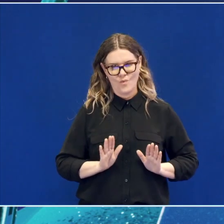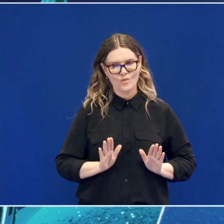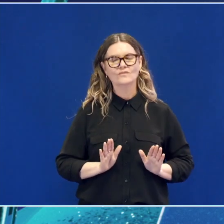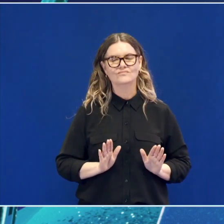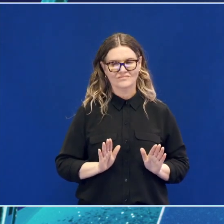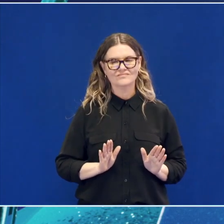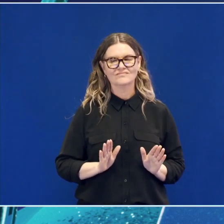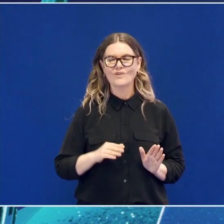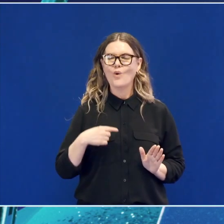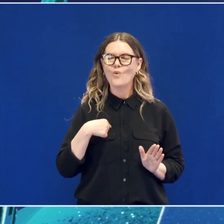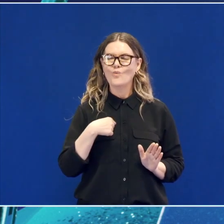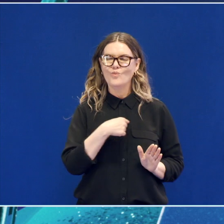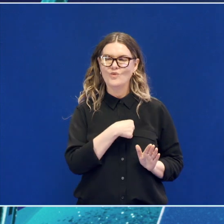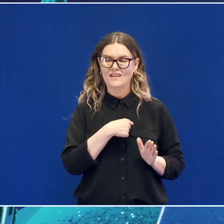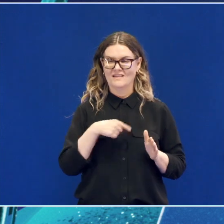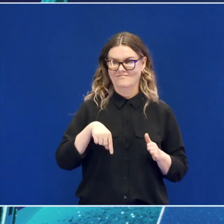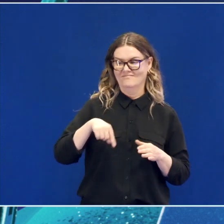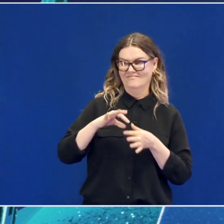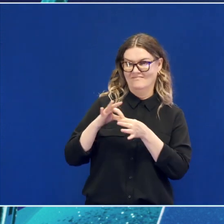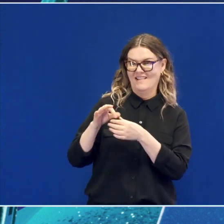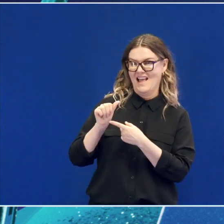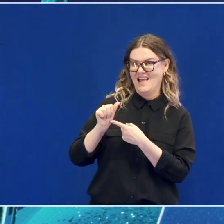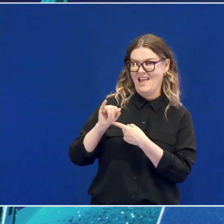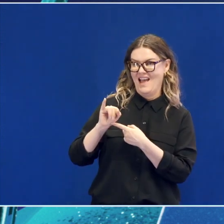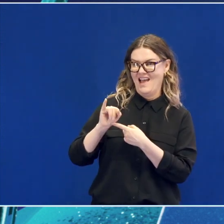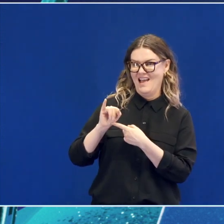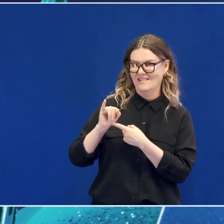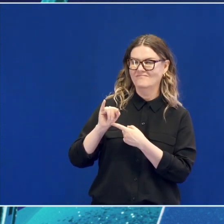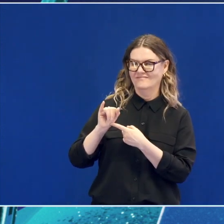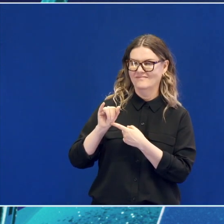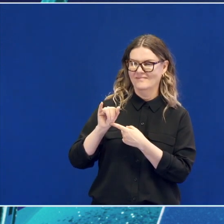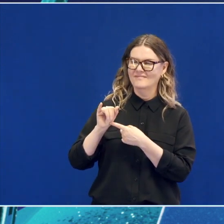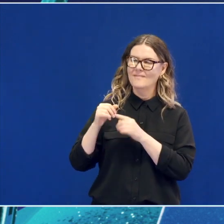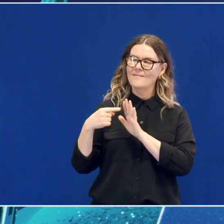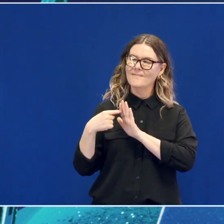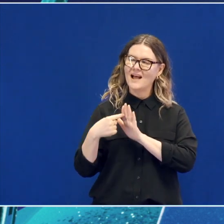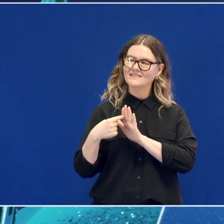so they mirror back what we do as humans.